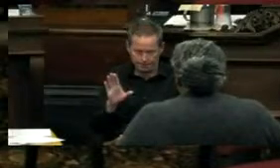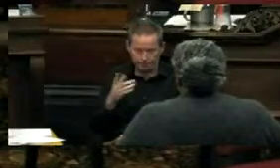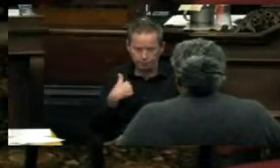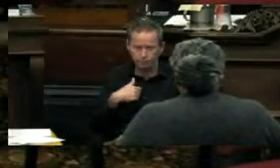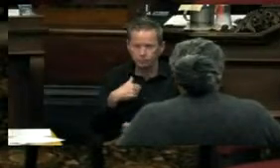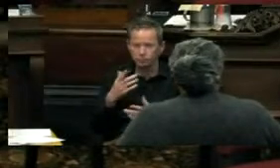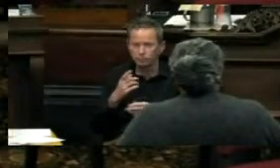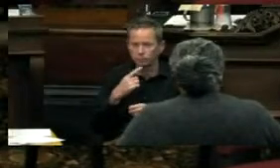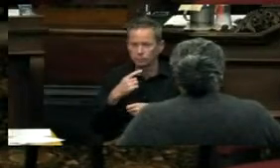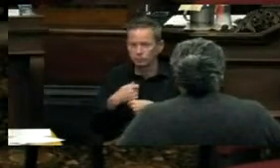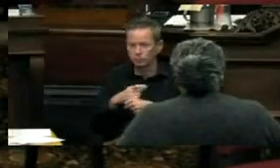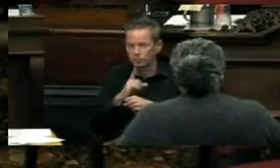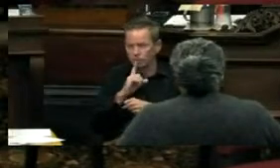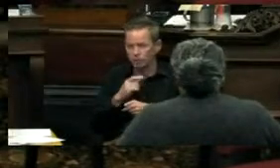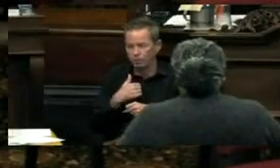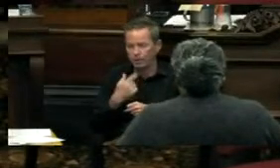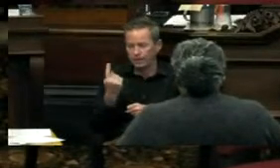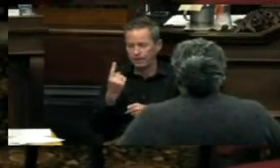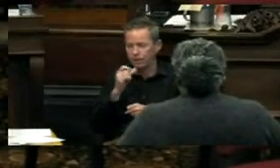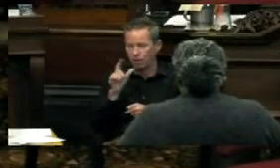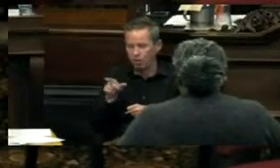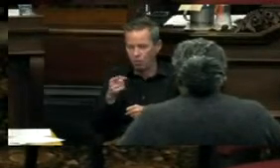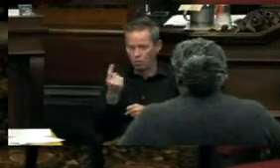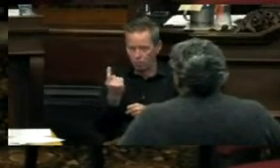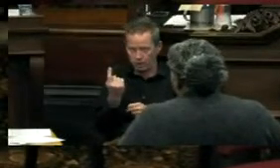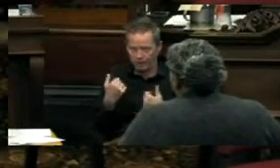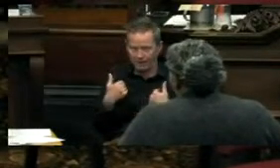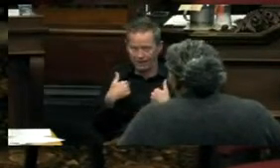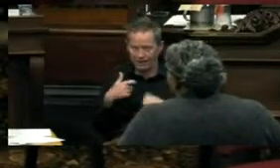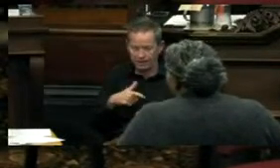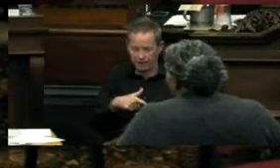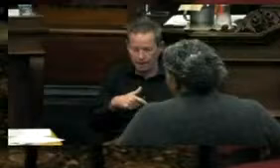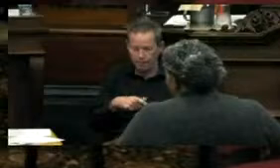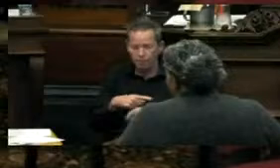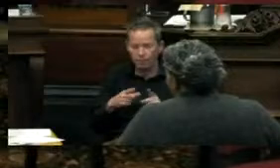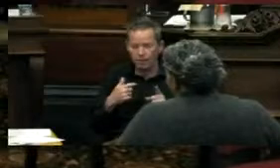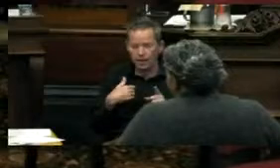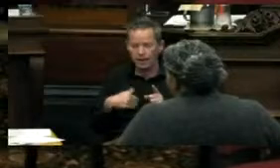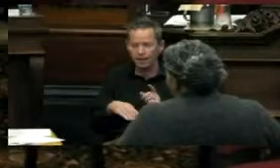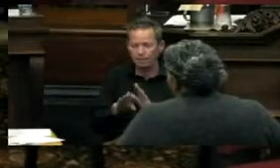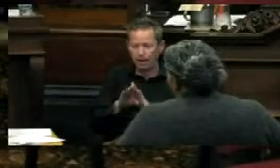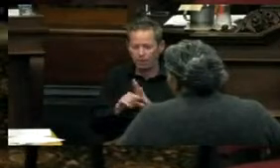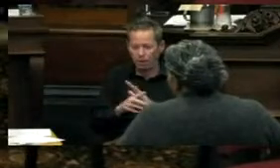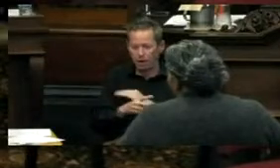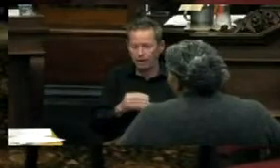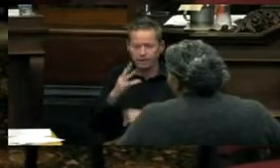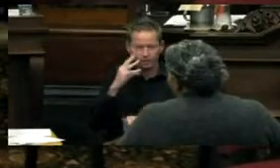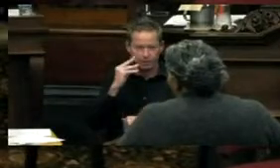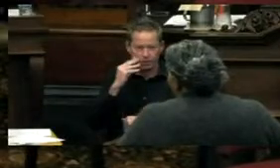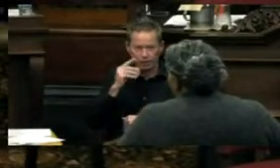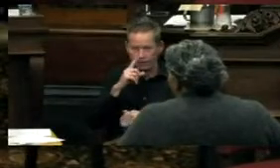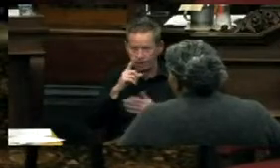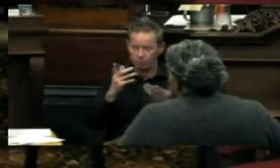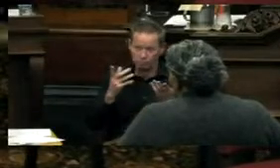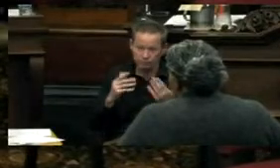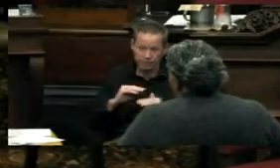This is a critically important project for the police Accountability Board, and we wanted to ensure that we had